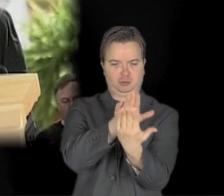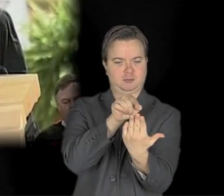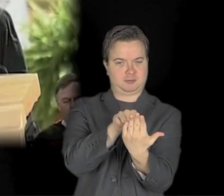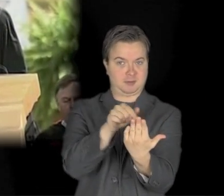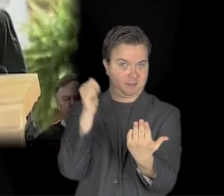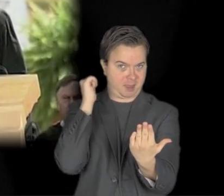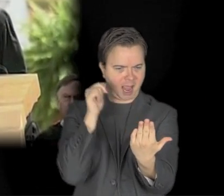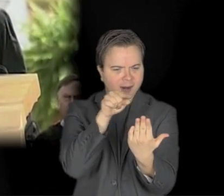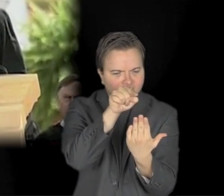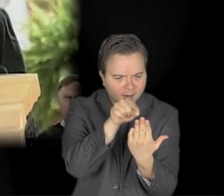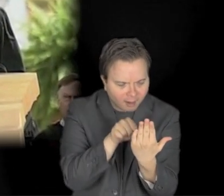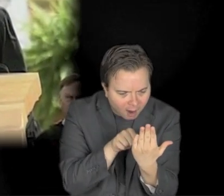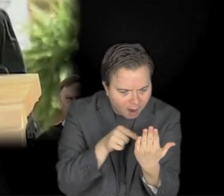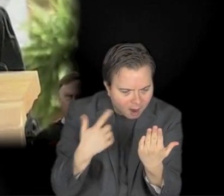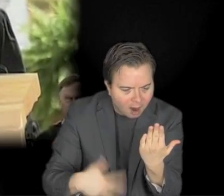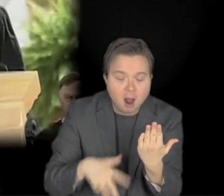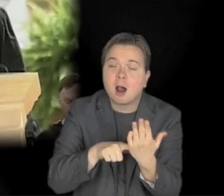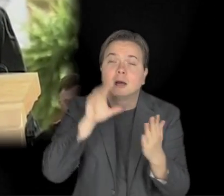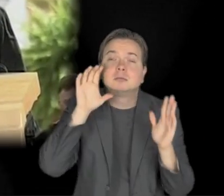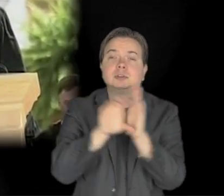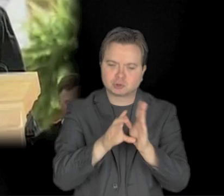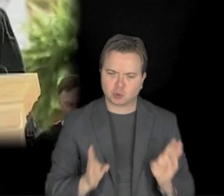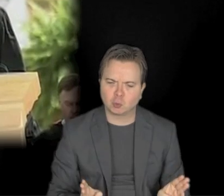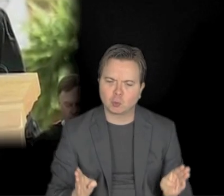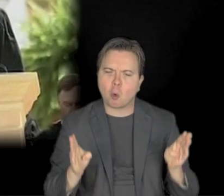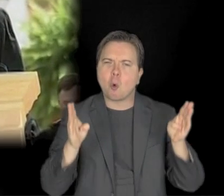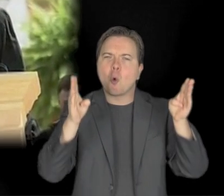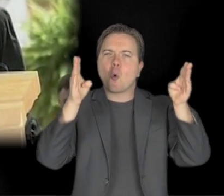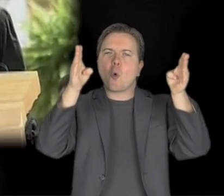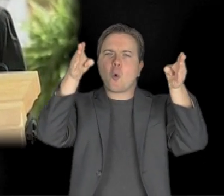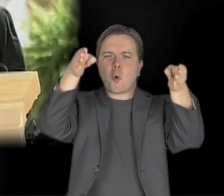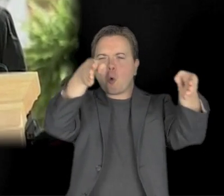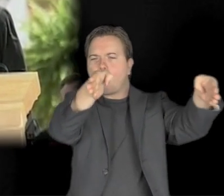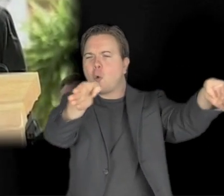the kind you might find yourself hitchhiking on if you were so adventurous.